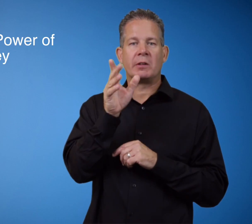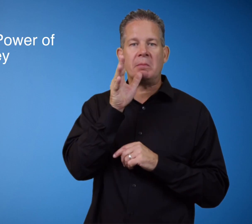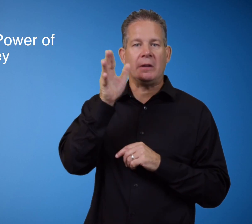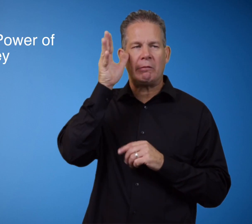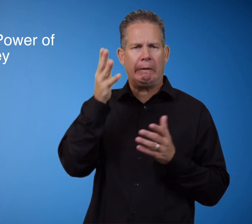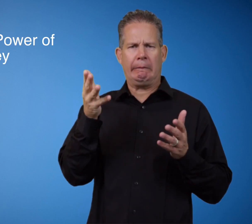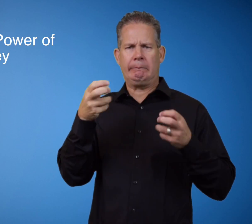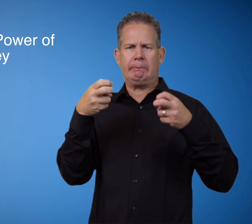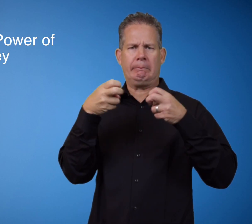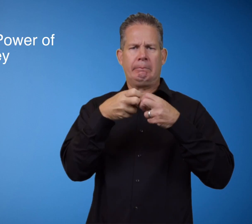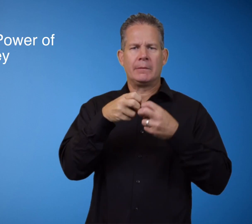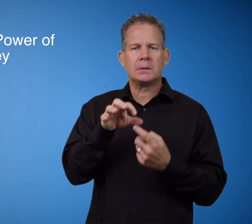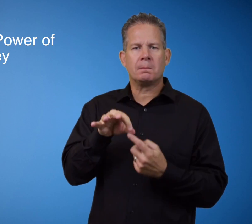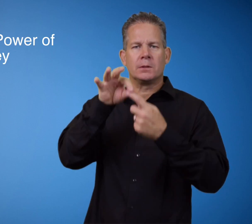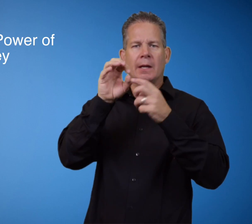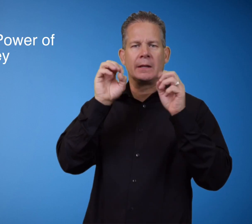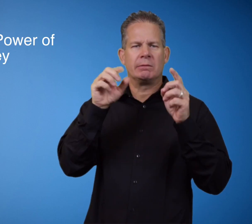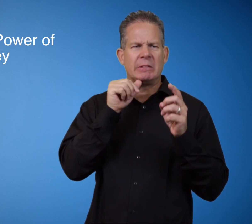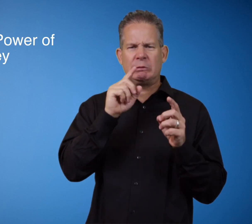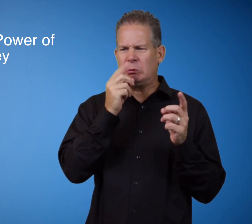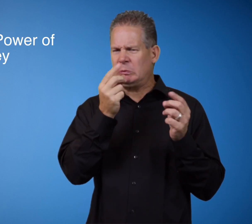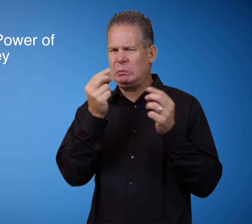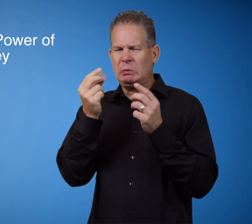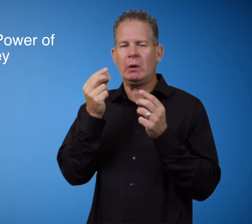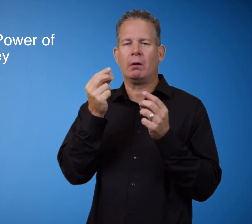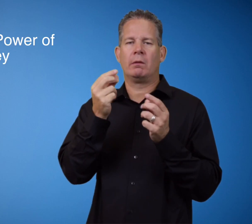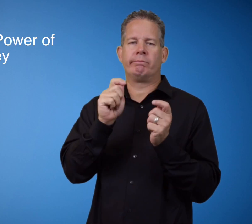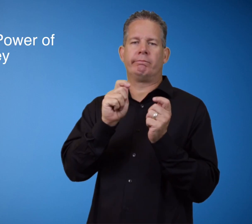There are situations at which parents are at a loss regarding special education.